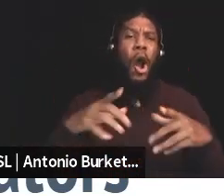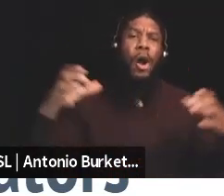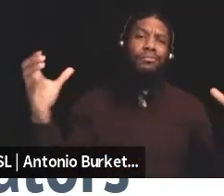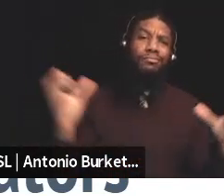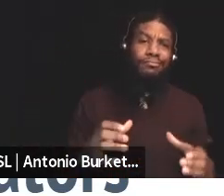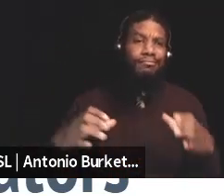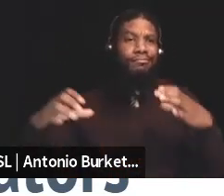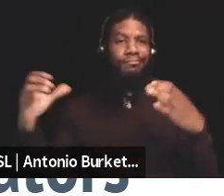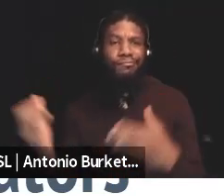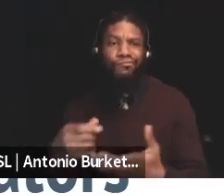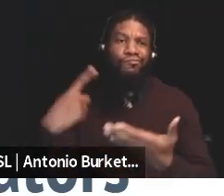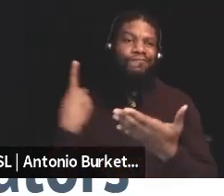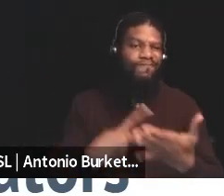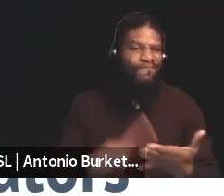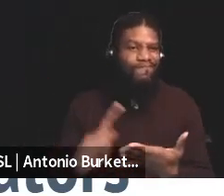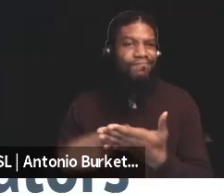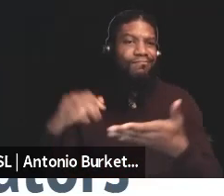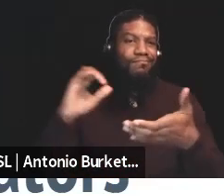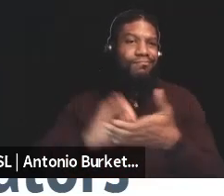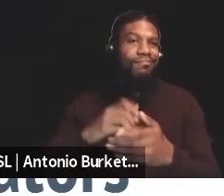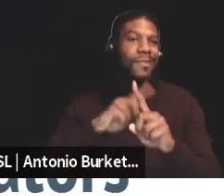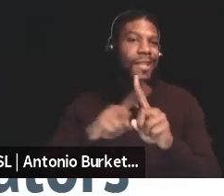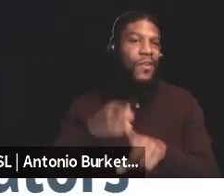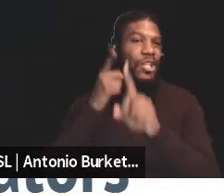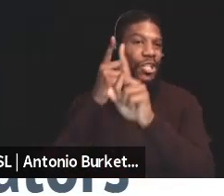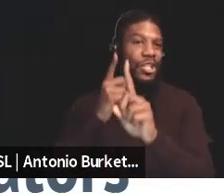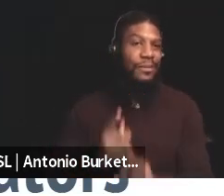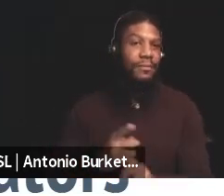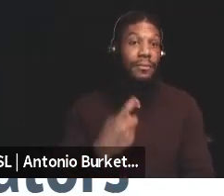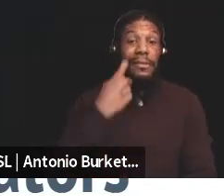and collaborate on initiatives. Most recently, for example, our collaboration meetings have focused